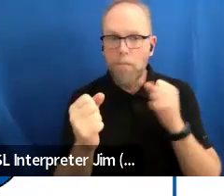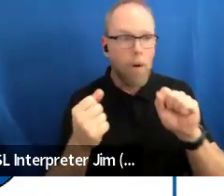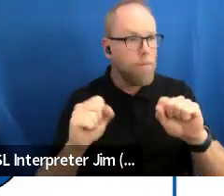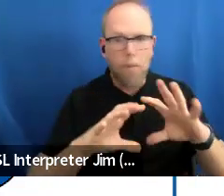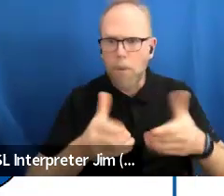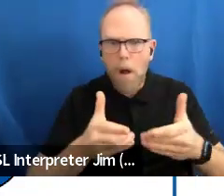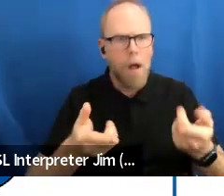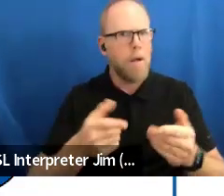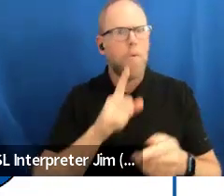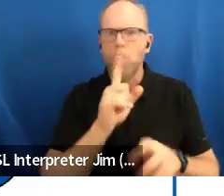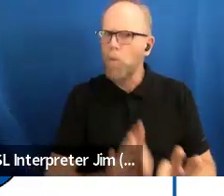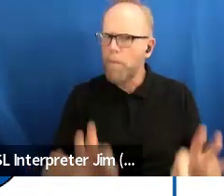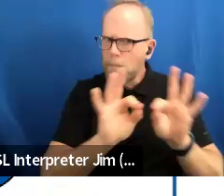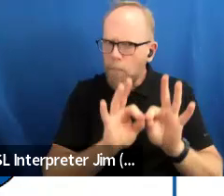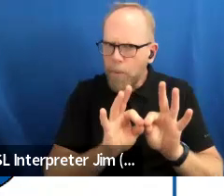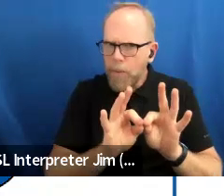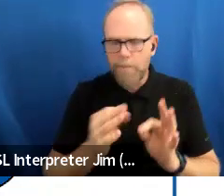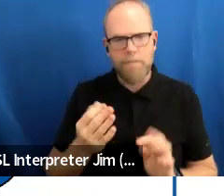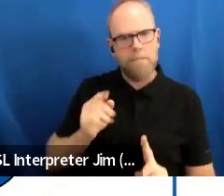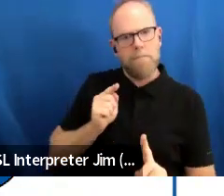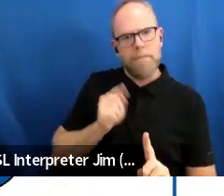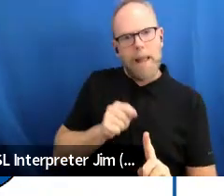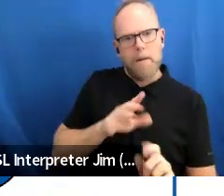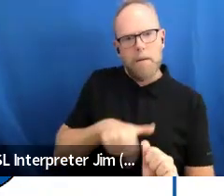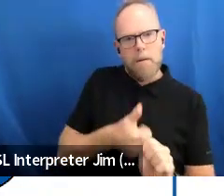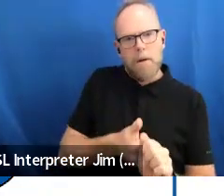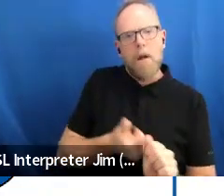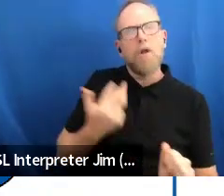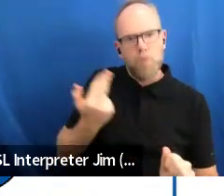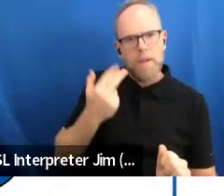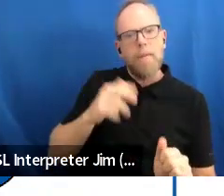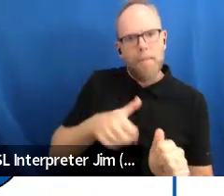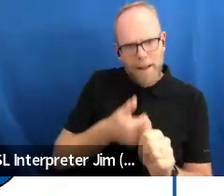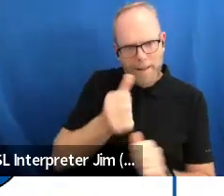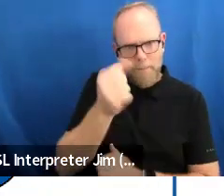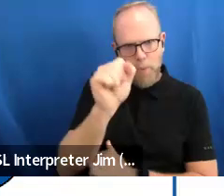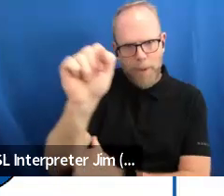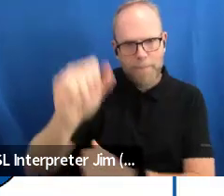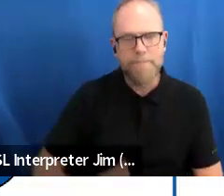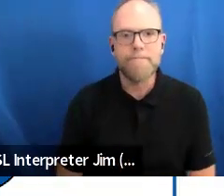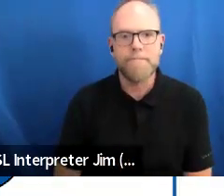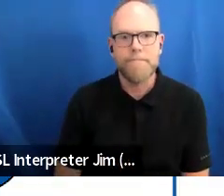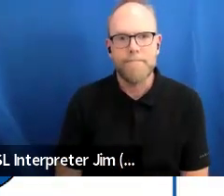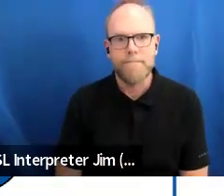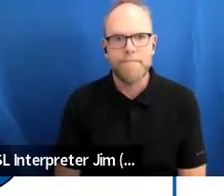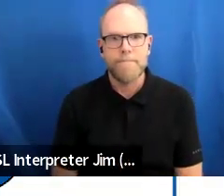And that's kind of what the whole thing was about.